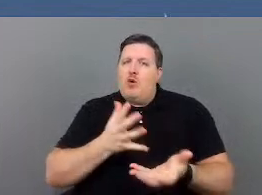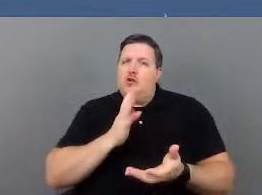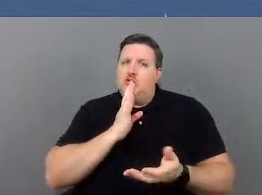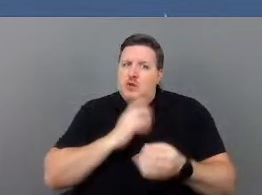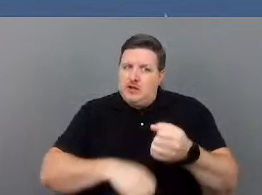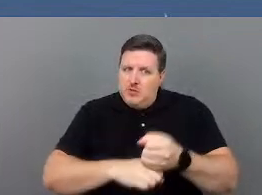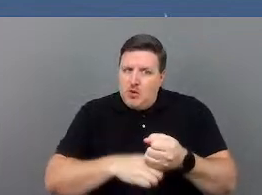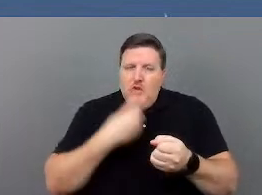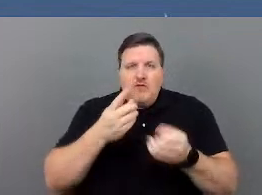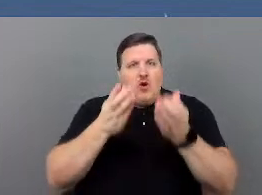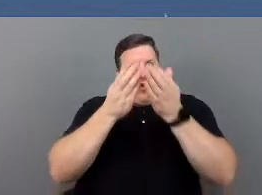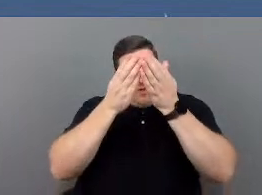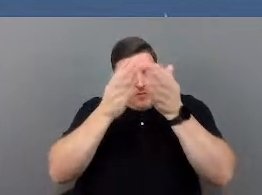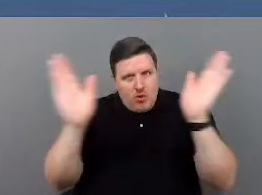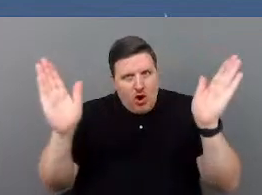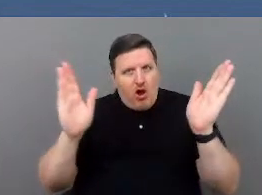BROAD RANGE OF MENTAL HEALTH SERVICES IN SCHOOLS